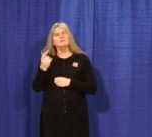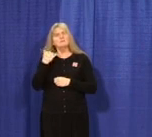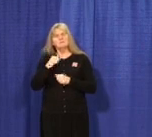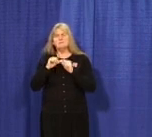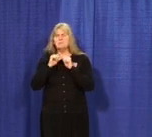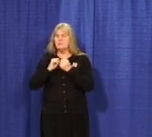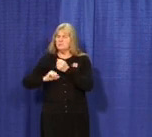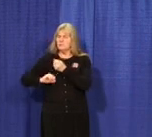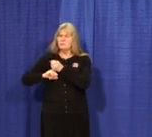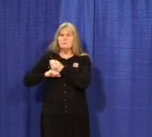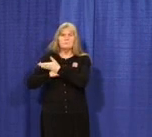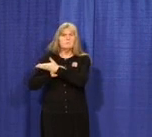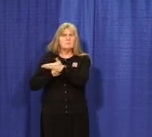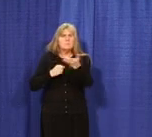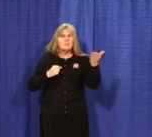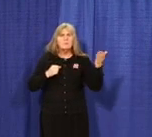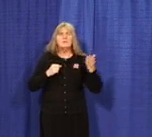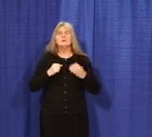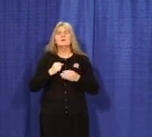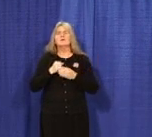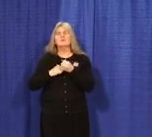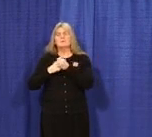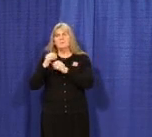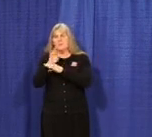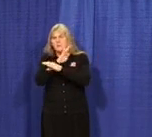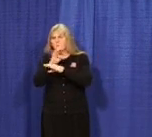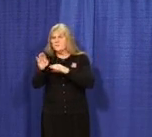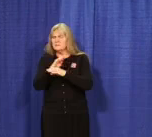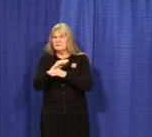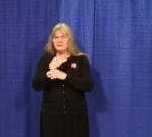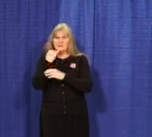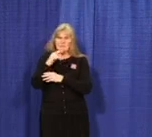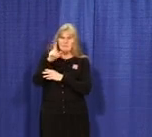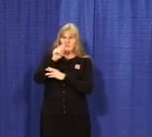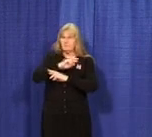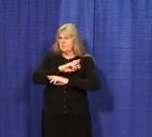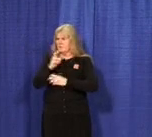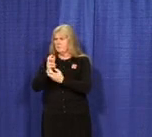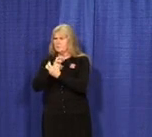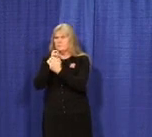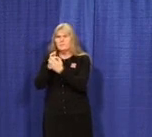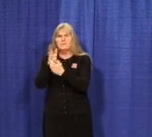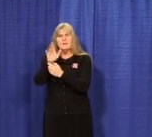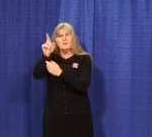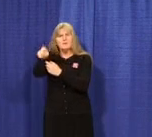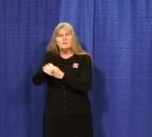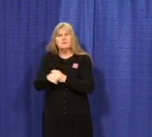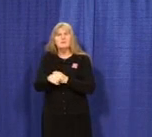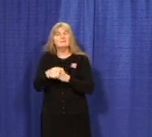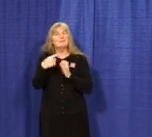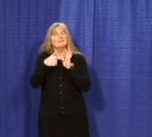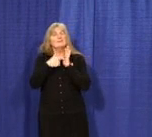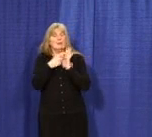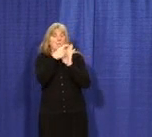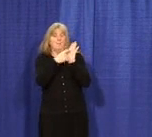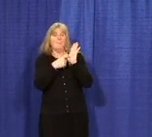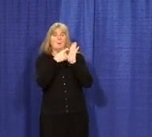these challenging times and respond to their needs. We have been working with the mining industry to support them, adjust their operations and